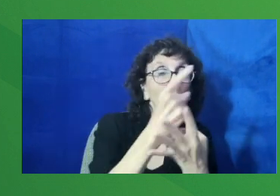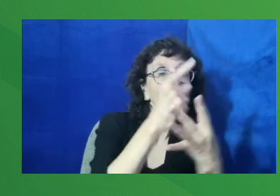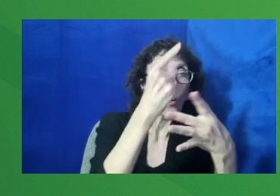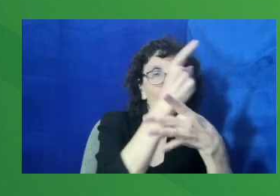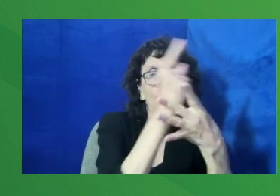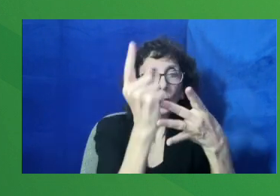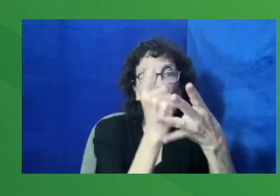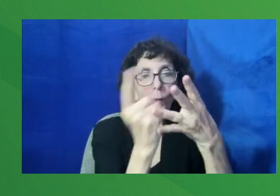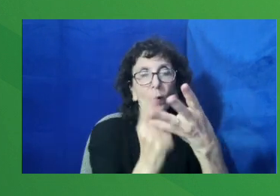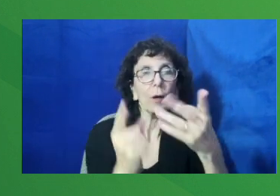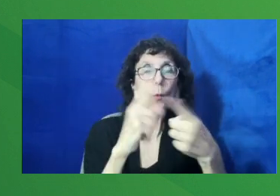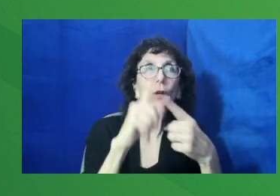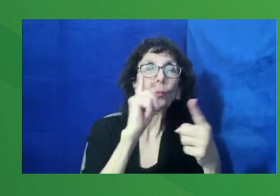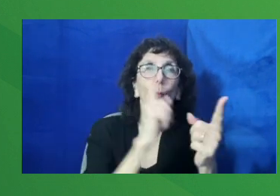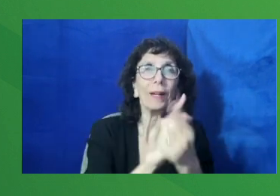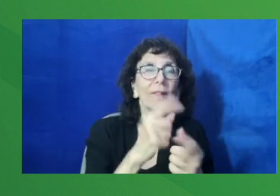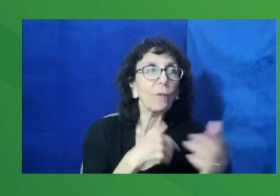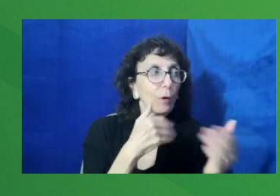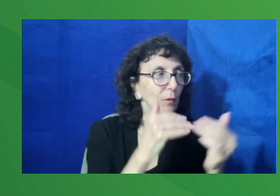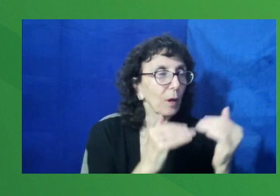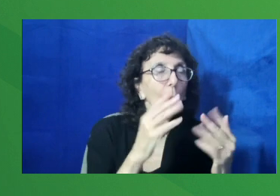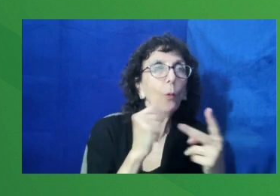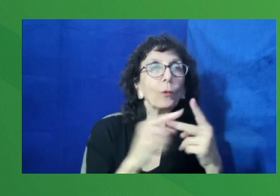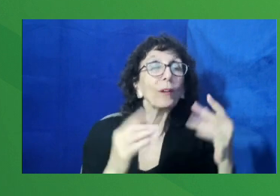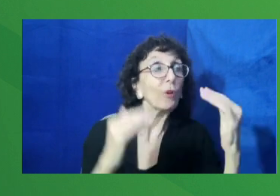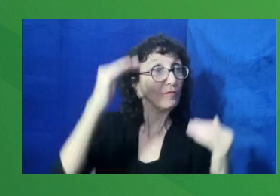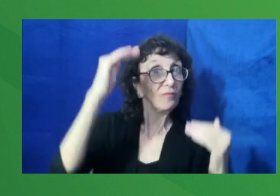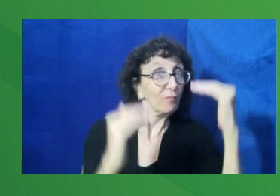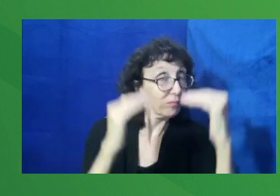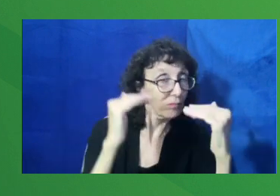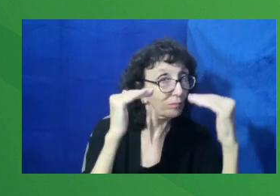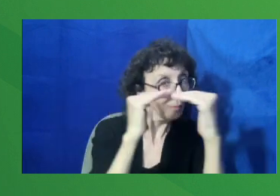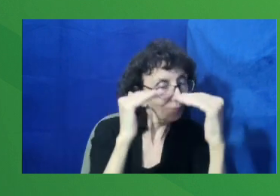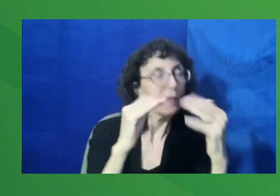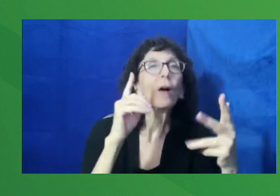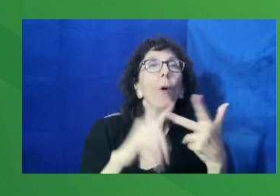week on proximity, one week on elevation, one week on eye contact, and one week on responsiveness so